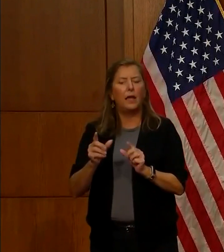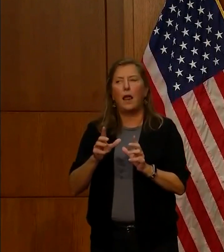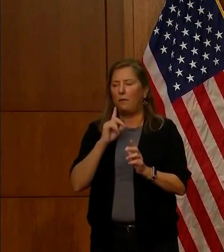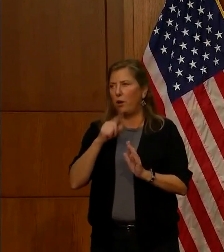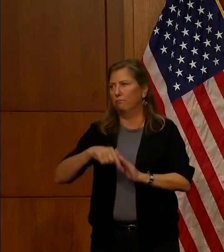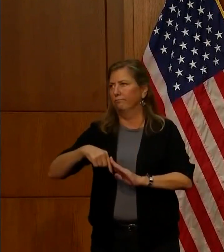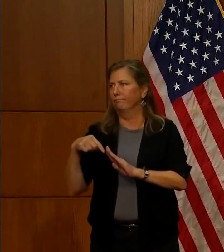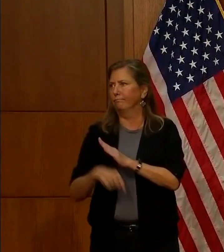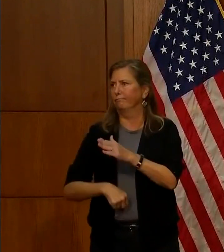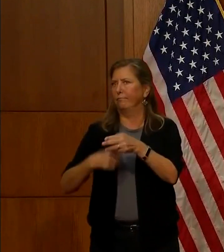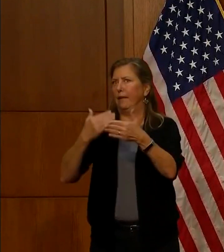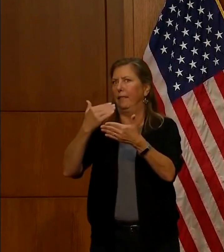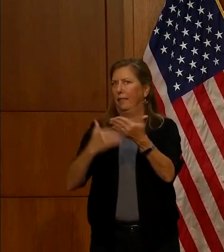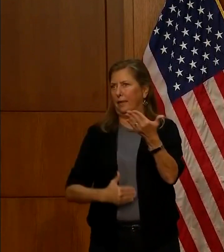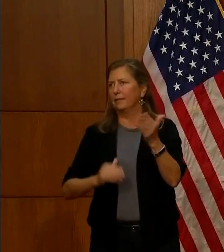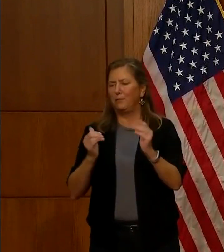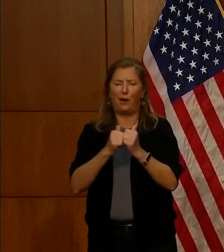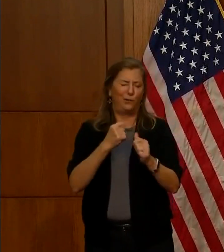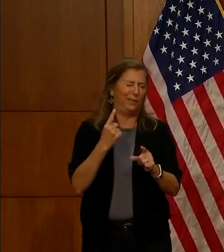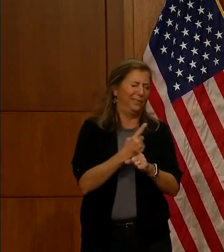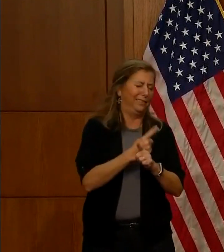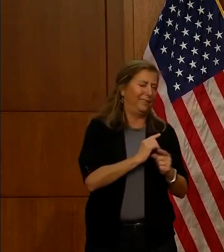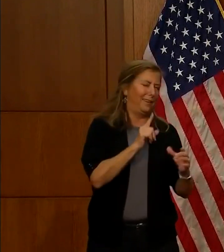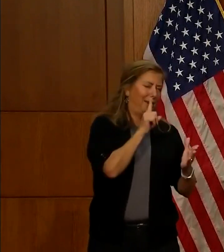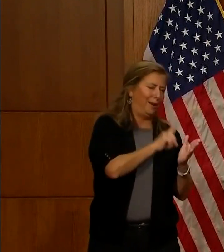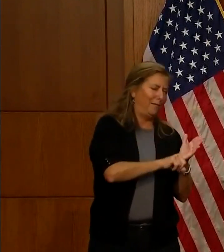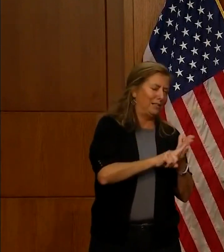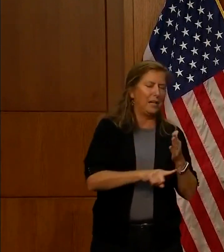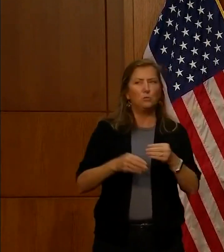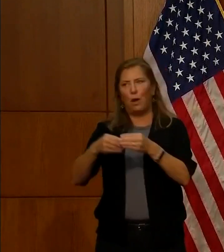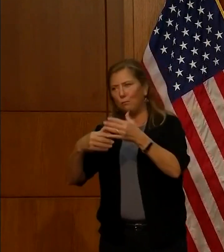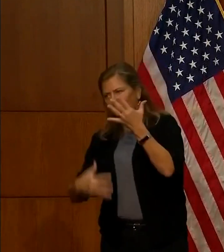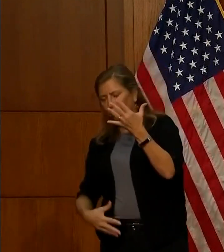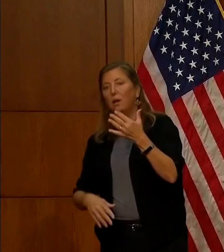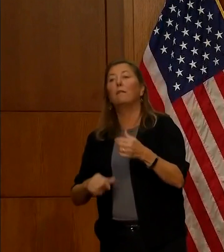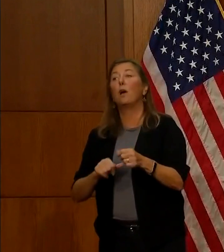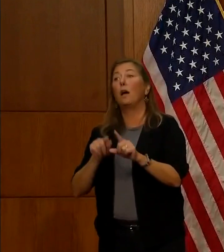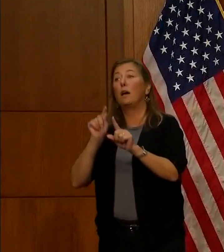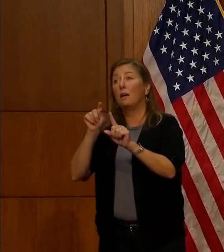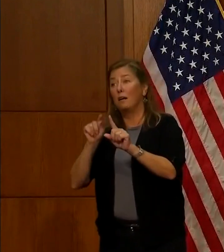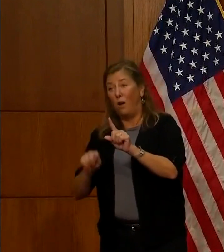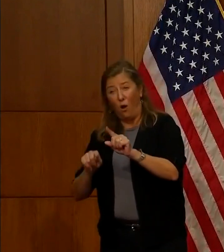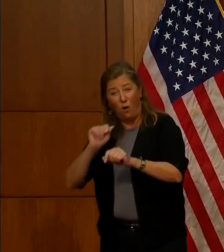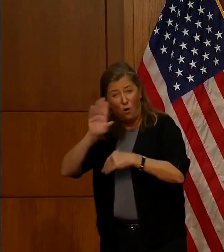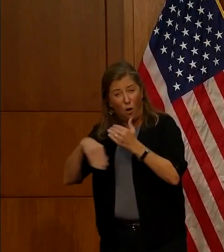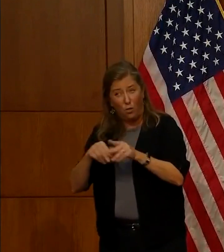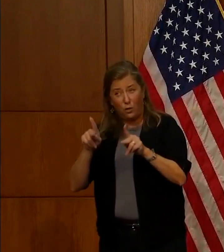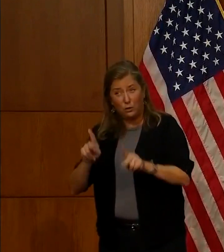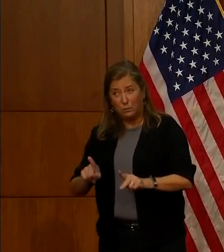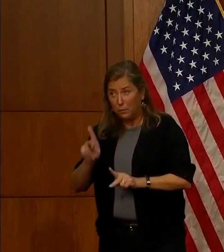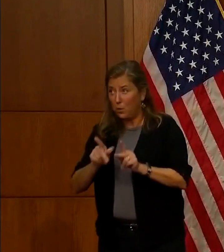MEETINGS- AND HAD A MUCH MORE COMPREHENSIVE LIST THAN WE NORMALLY HAVE IN OUR CASE